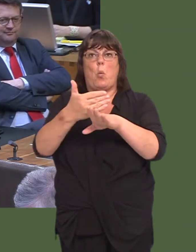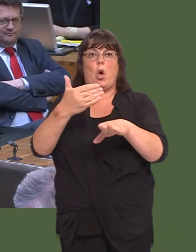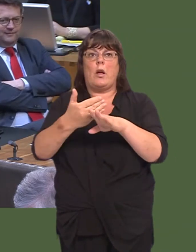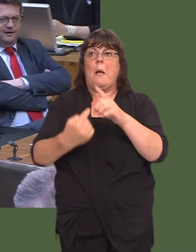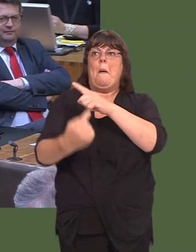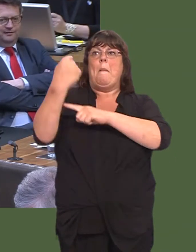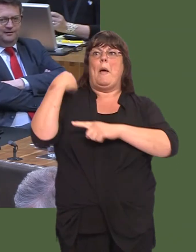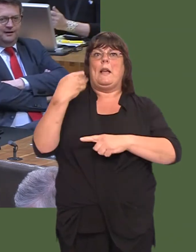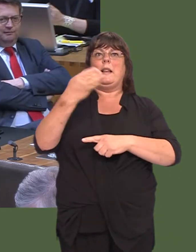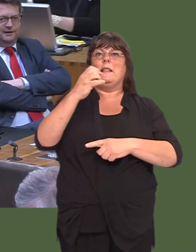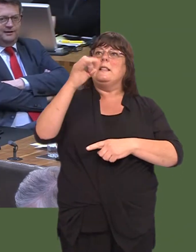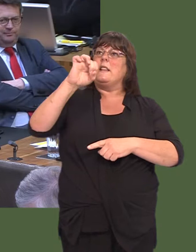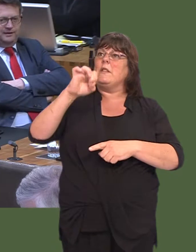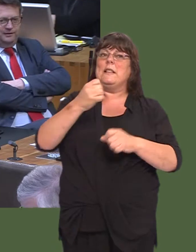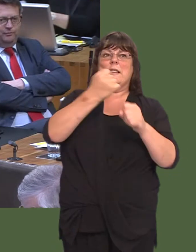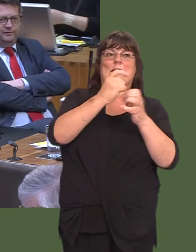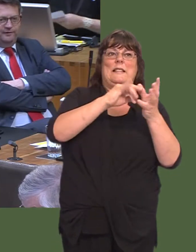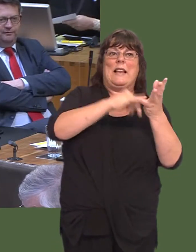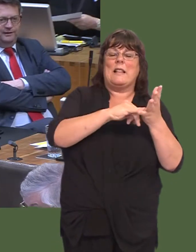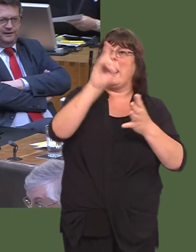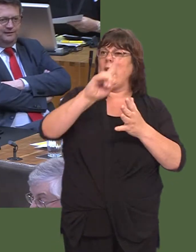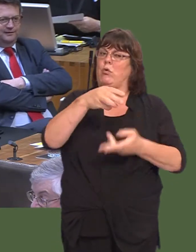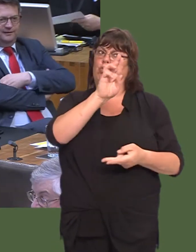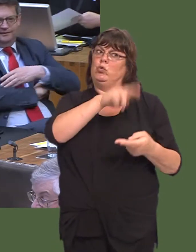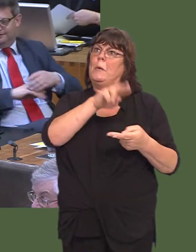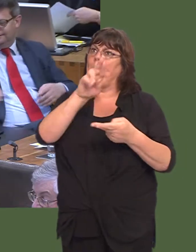He talks about the 1970sóenergy was cheaper in the 1970s, proportionately, and also we